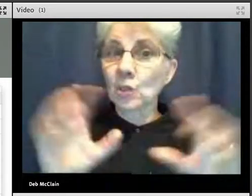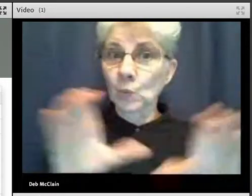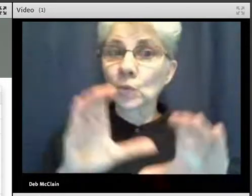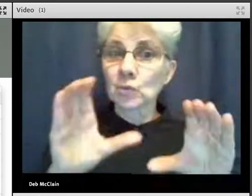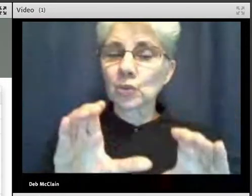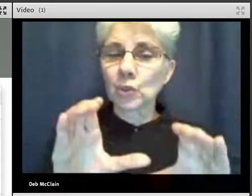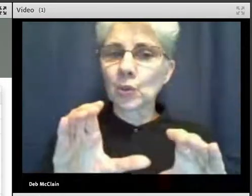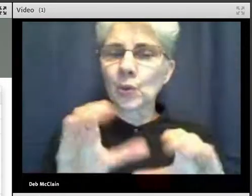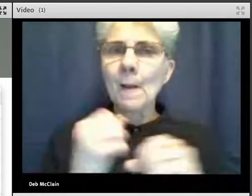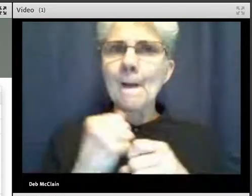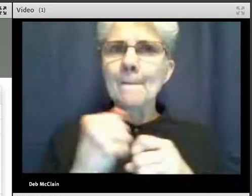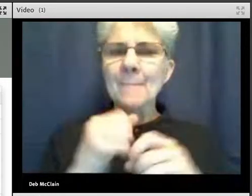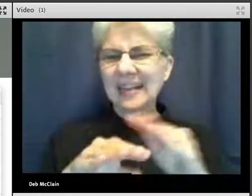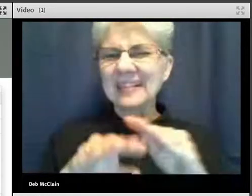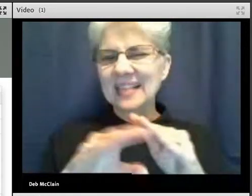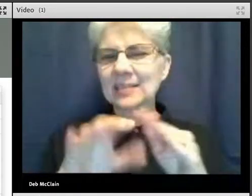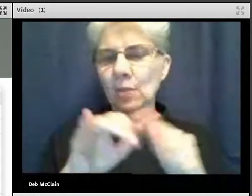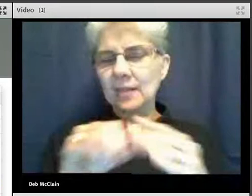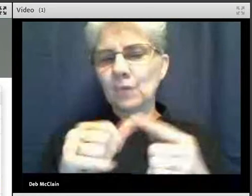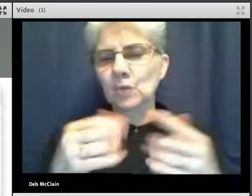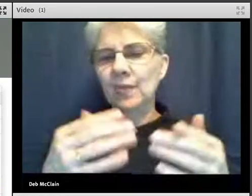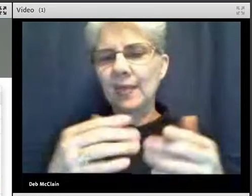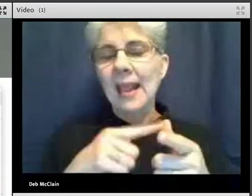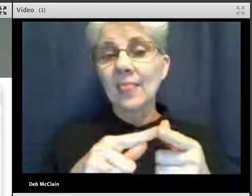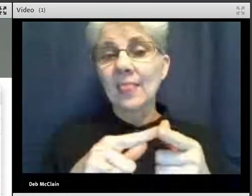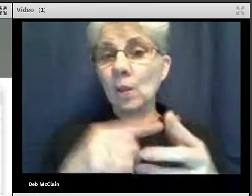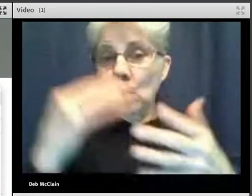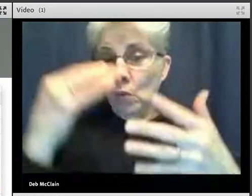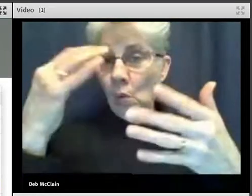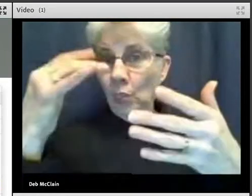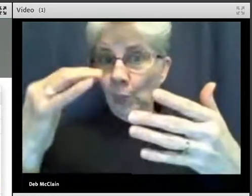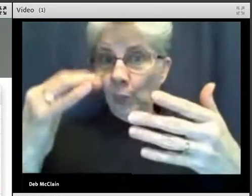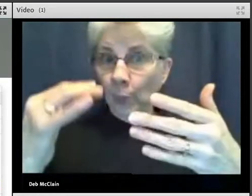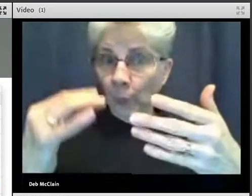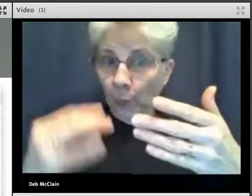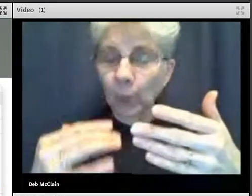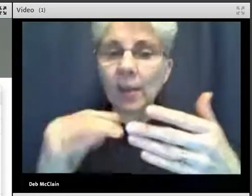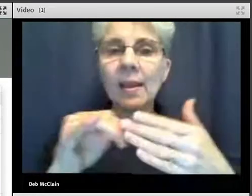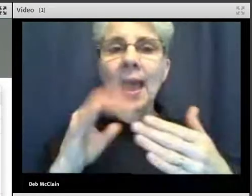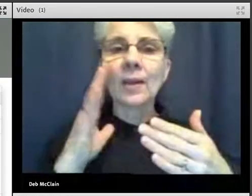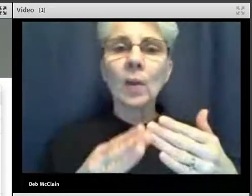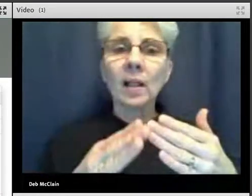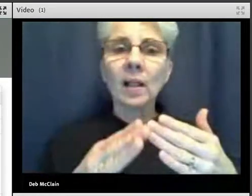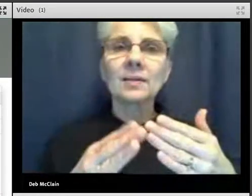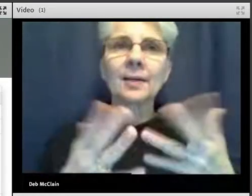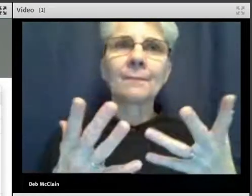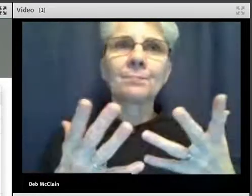and then you're going to do "make accessible," which is the first thing. And it's going to go through here